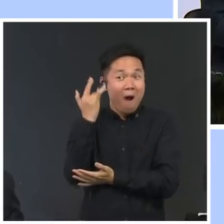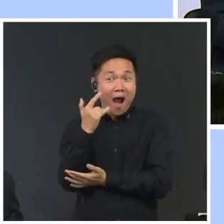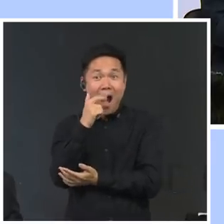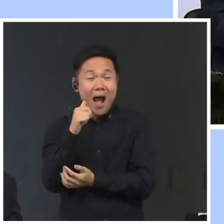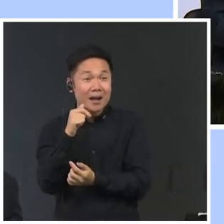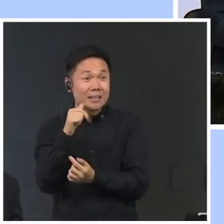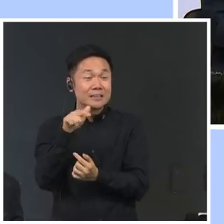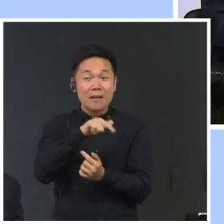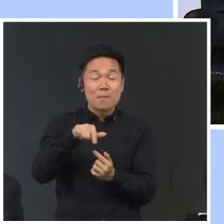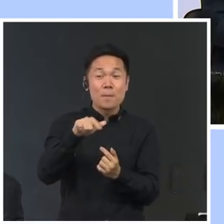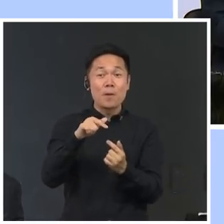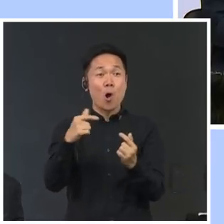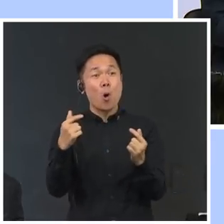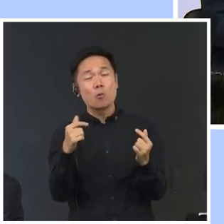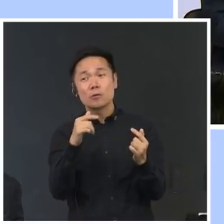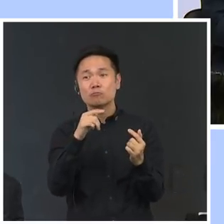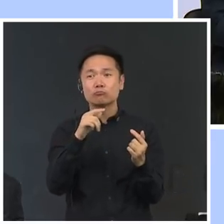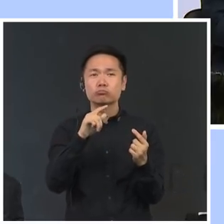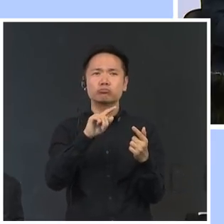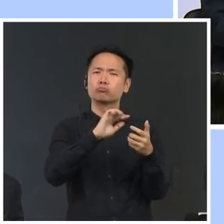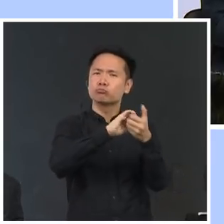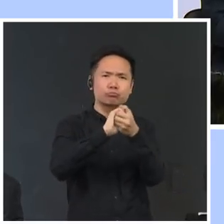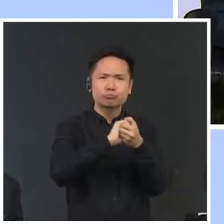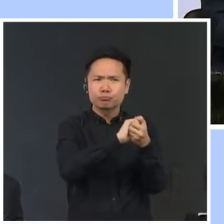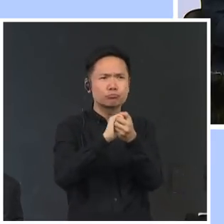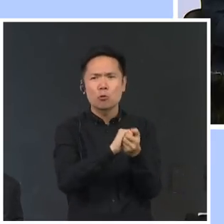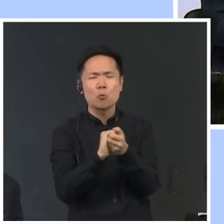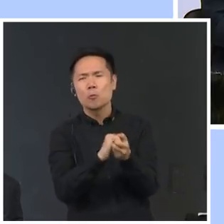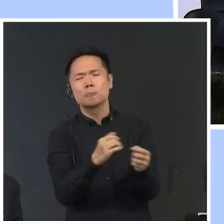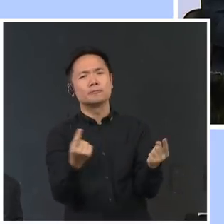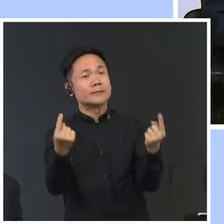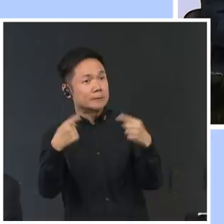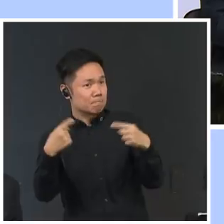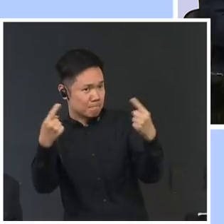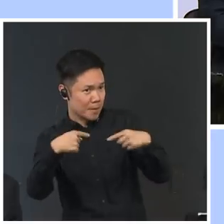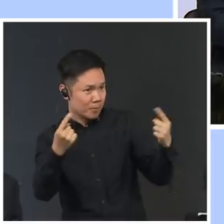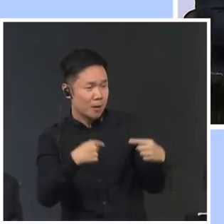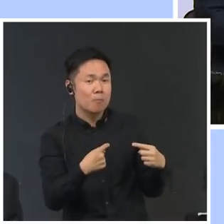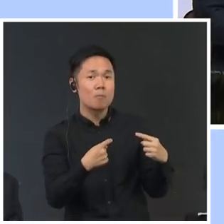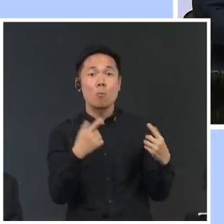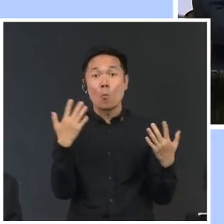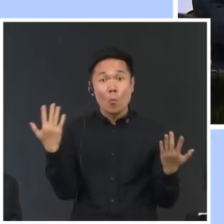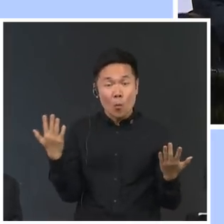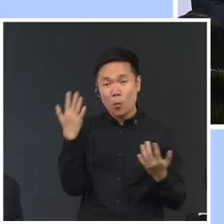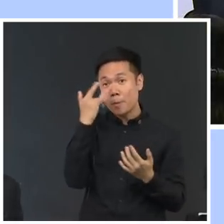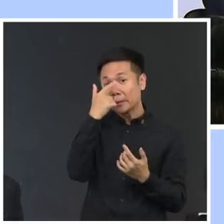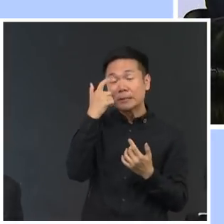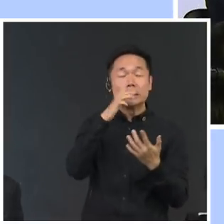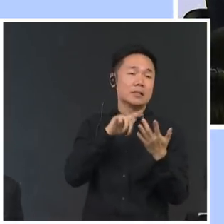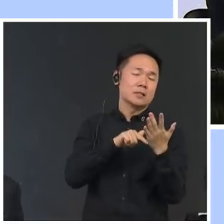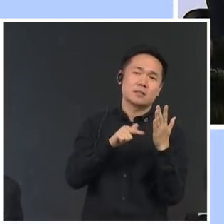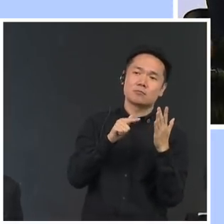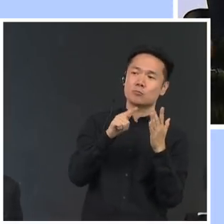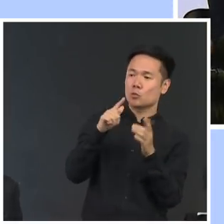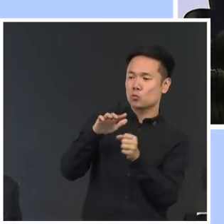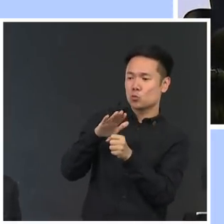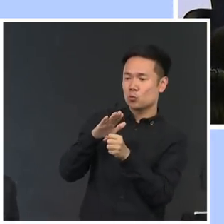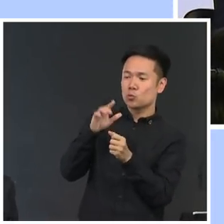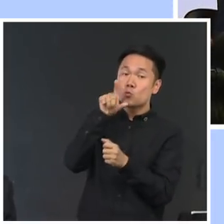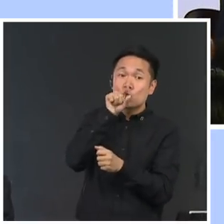And she had not seen him happy for a long time, unfortunately, the father passed away. The reason